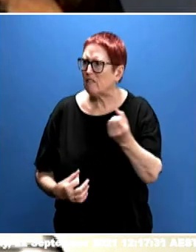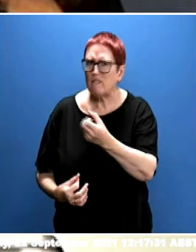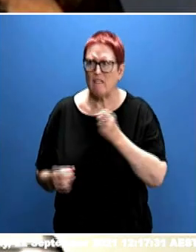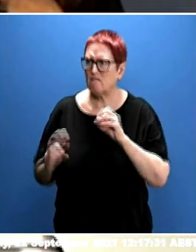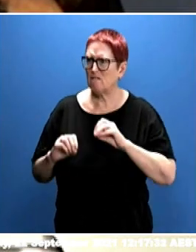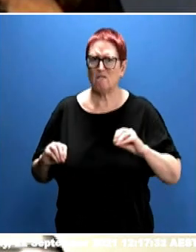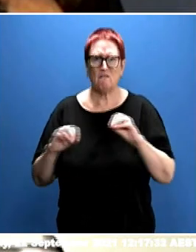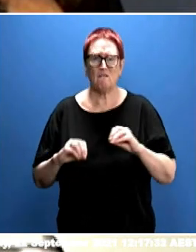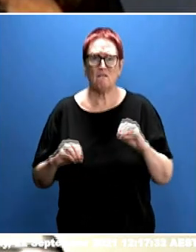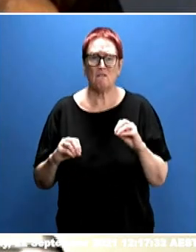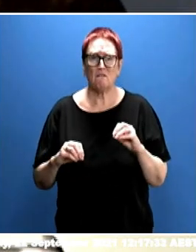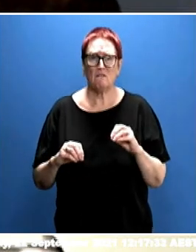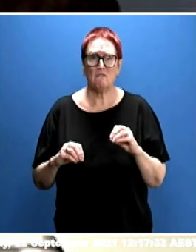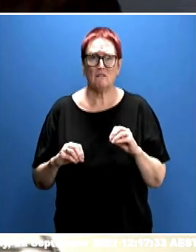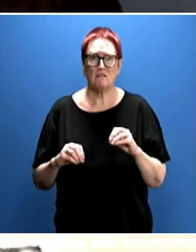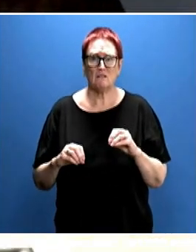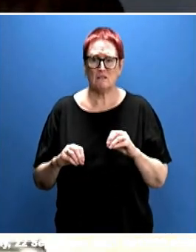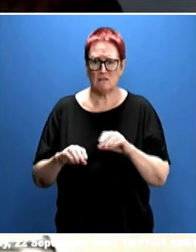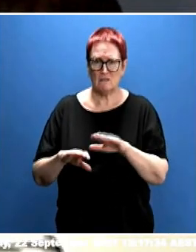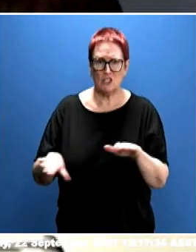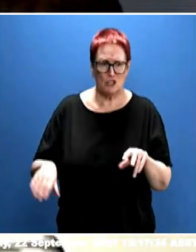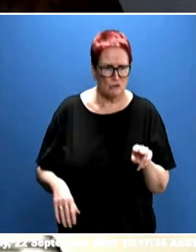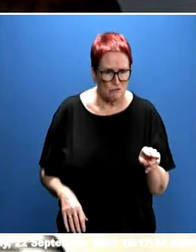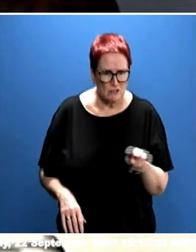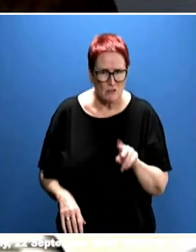The children looked alone.